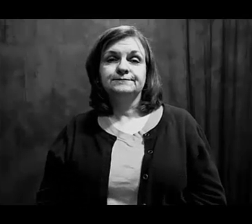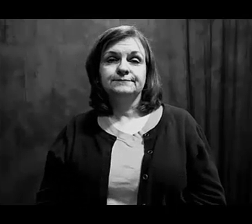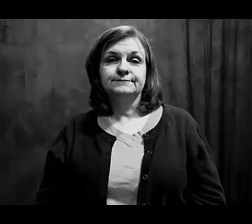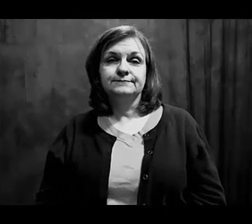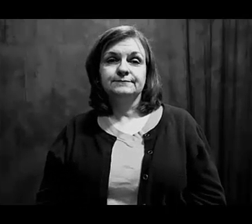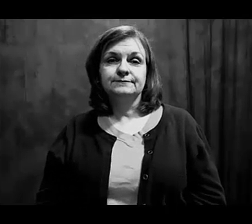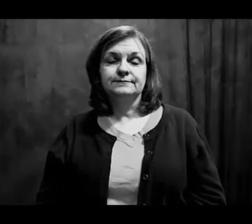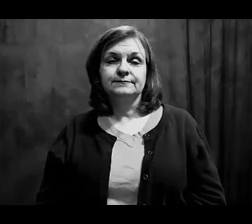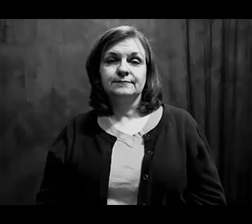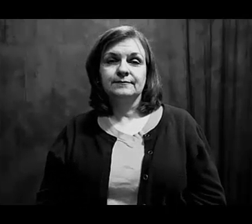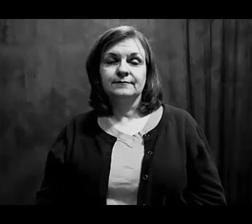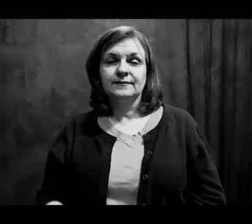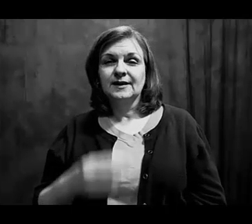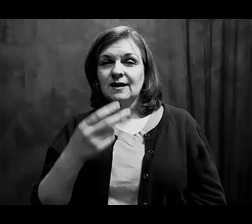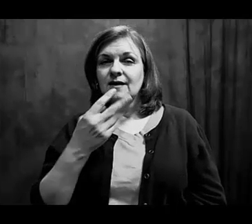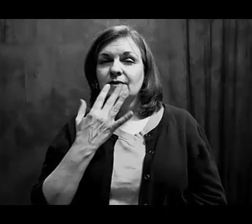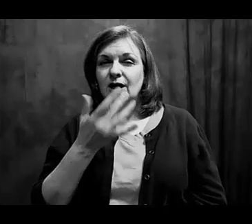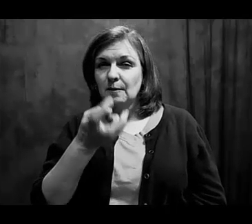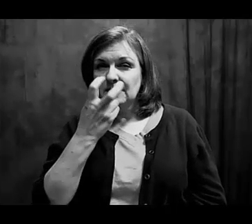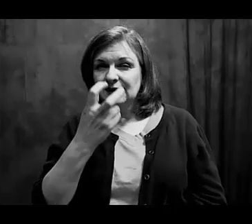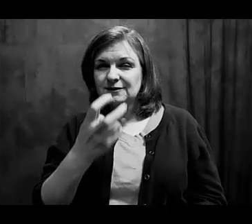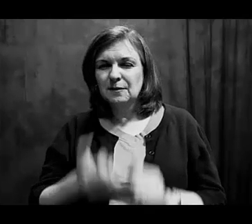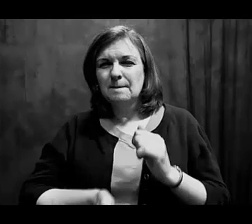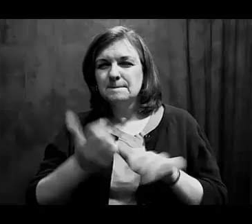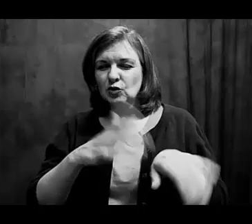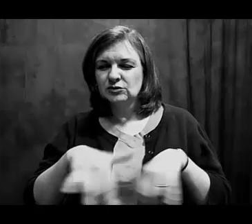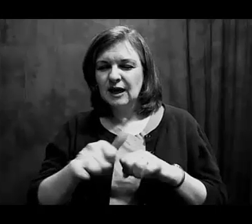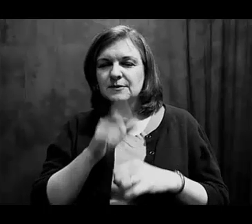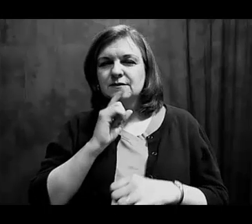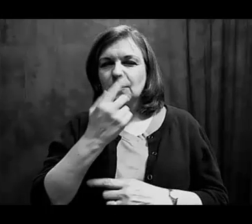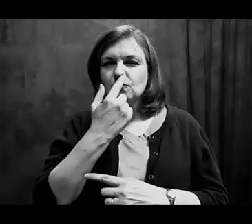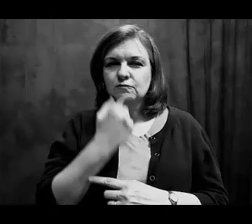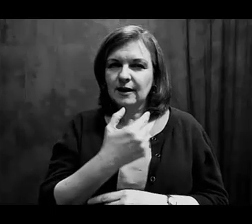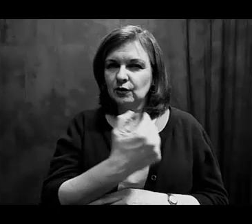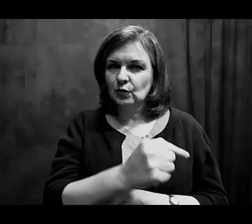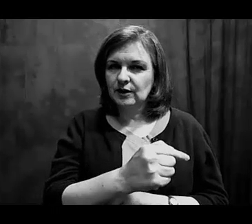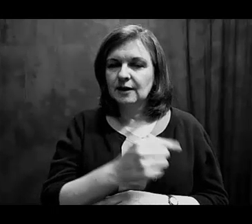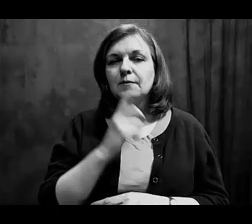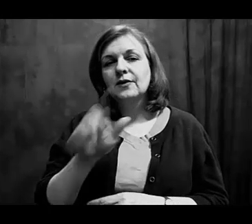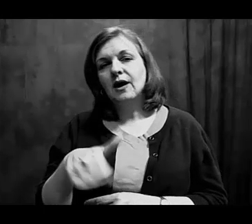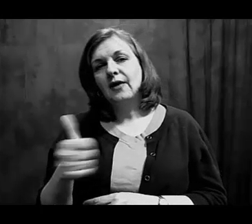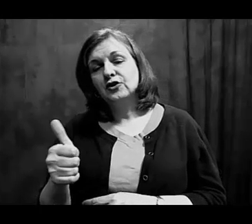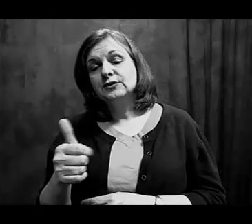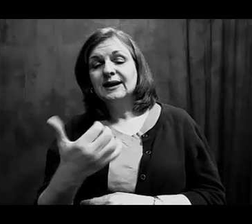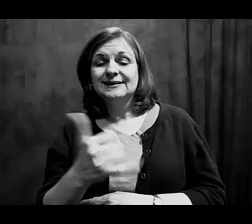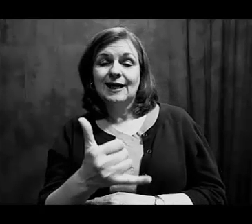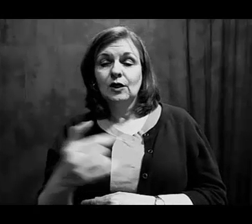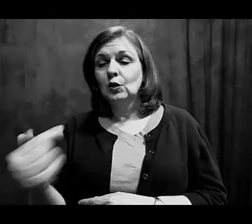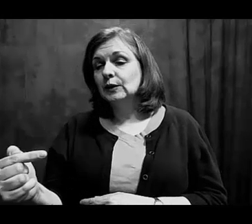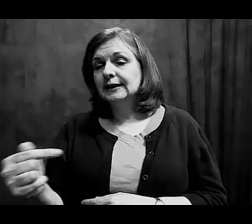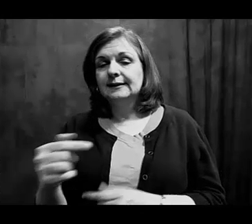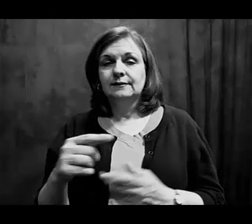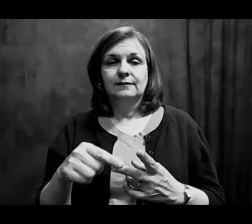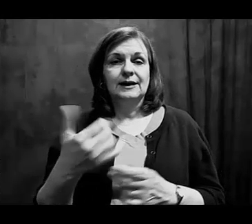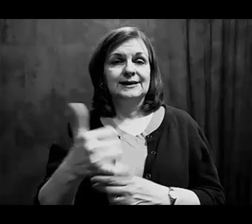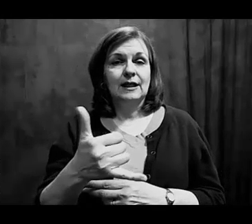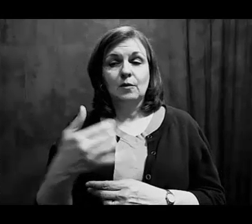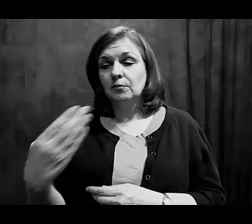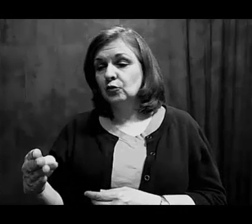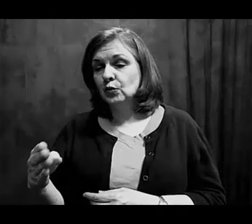red and green is the most common but there are many others including yellow green and yellow blue